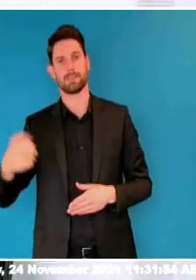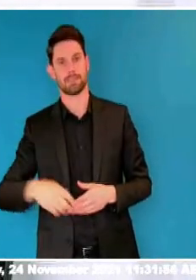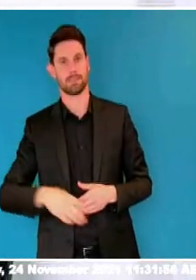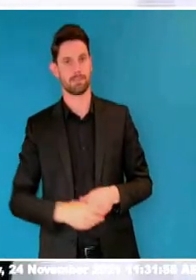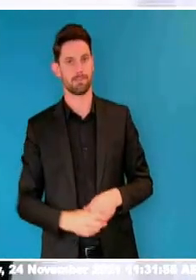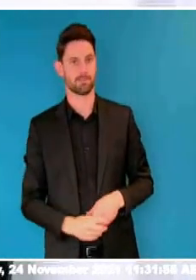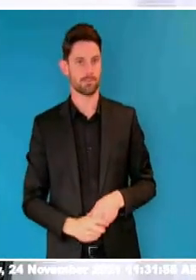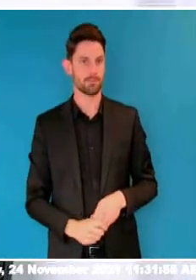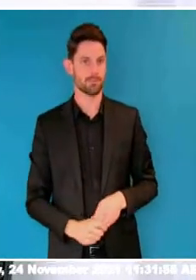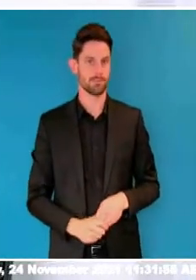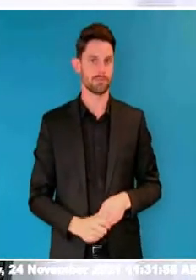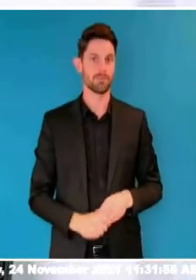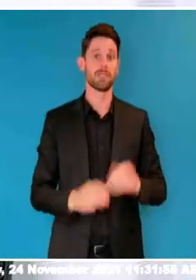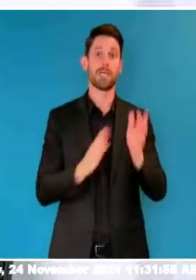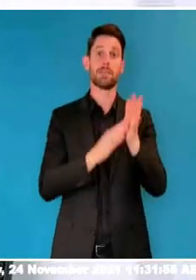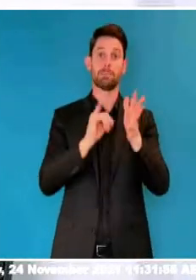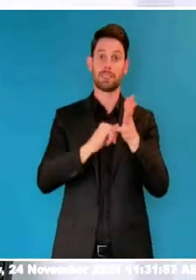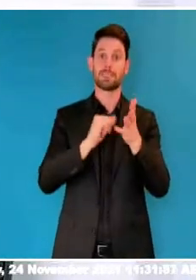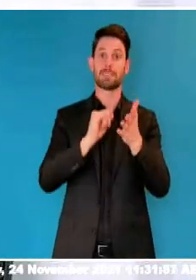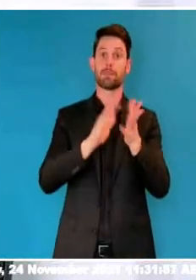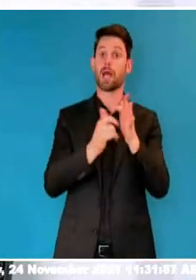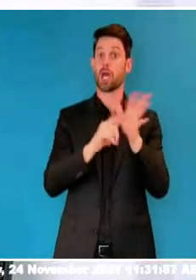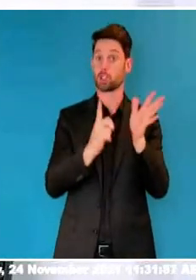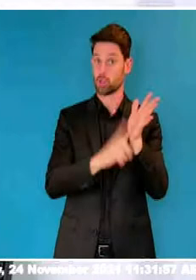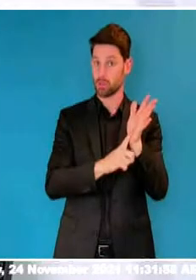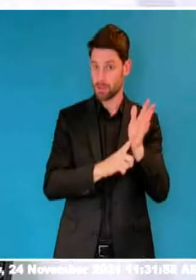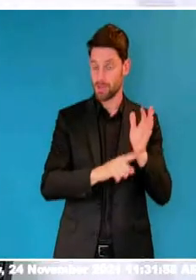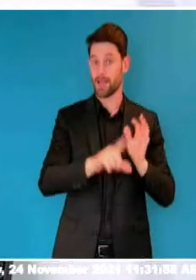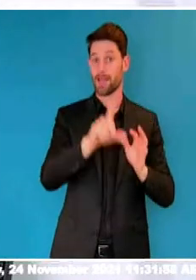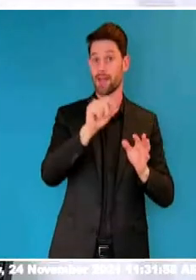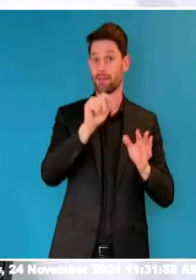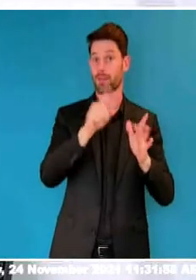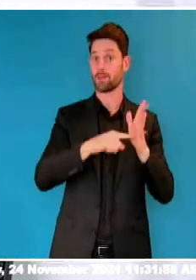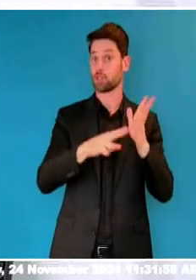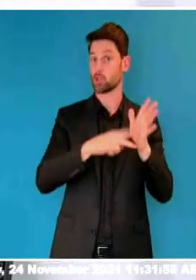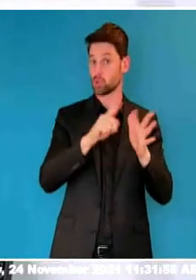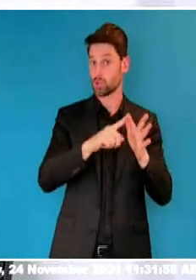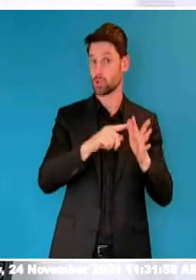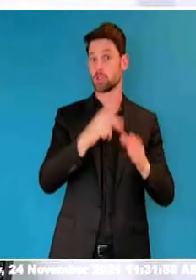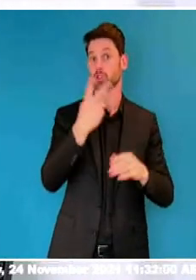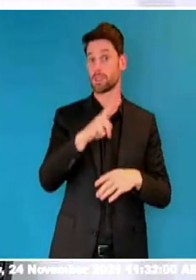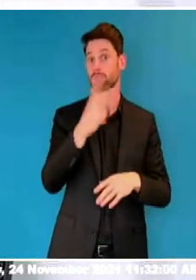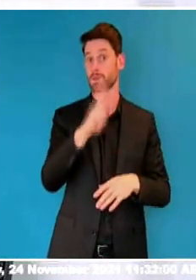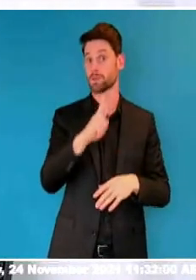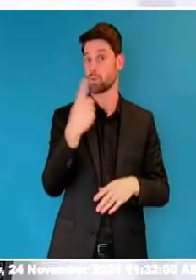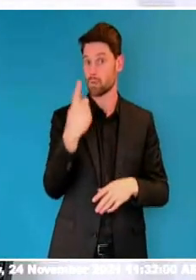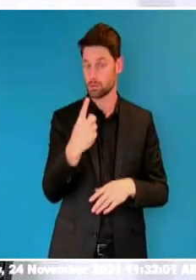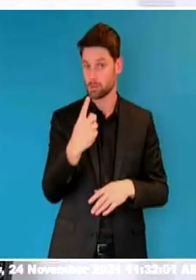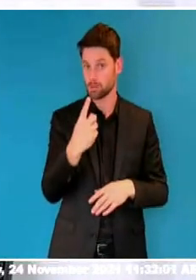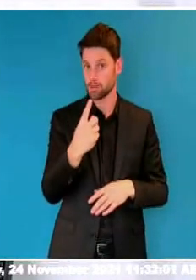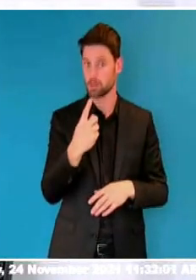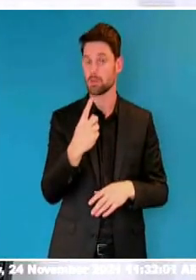The statement of Ms Marshall dated 11 June 2021 will be we propose exhibit